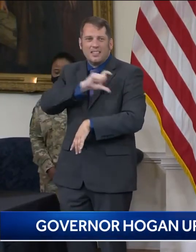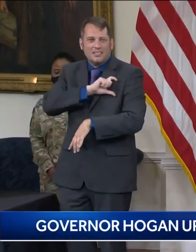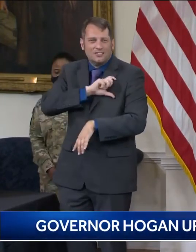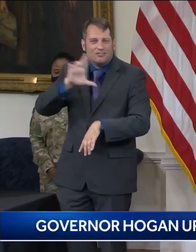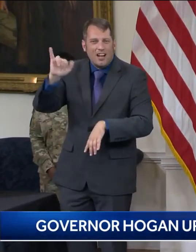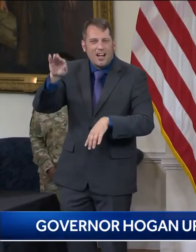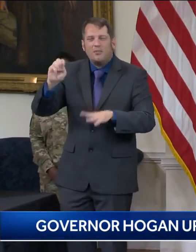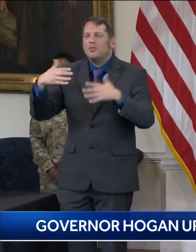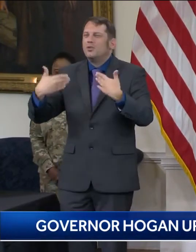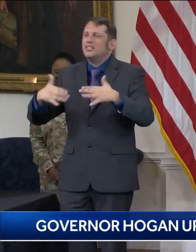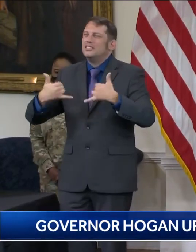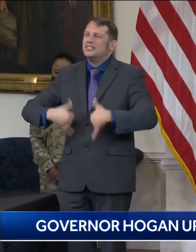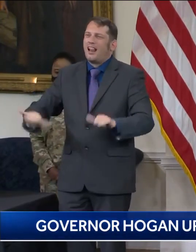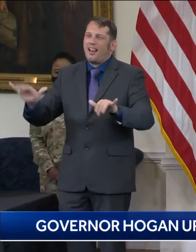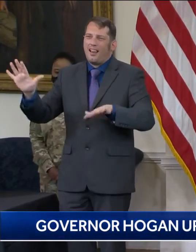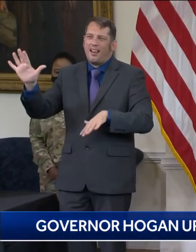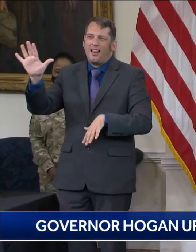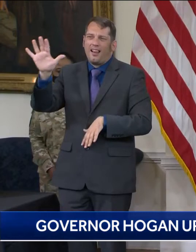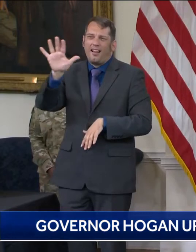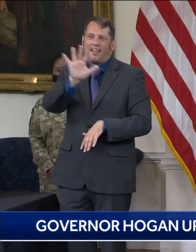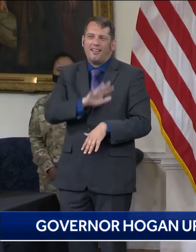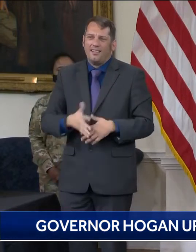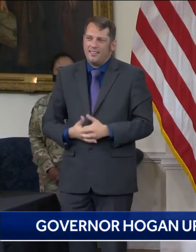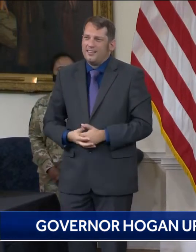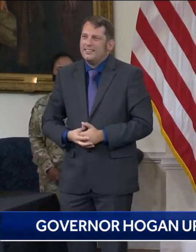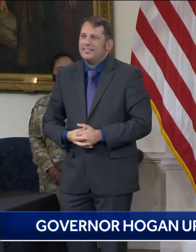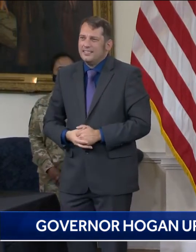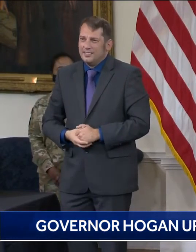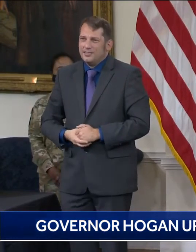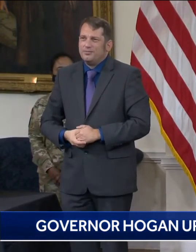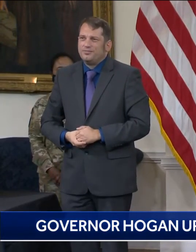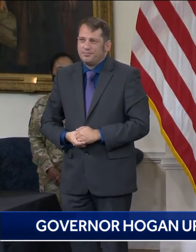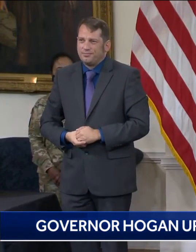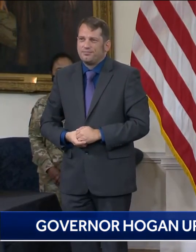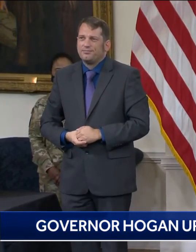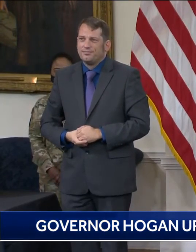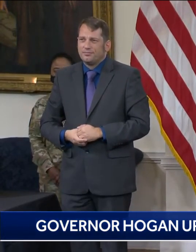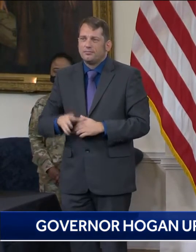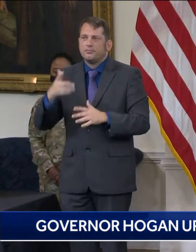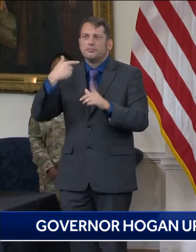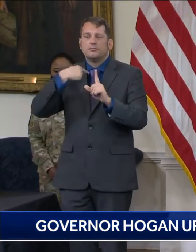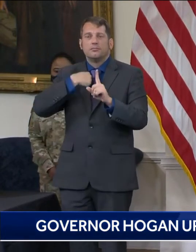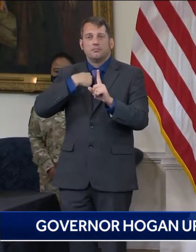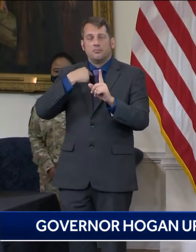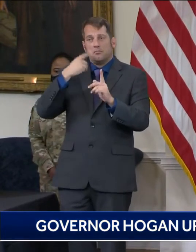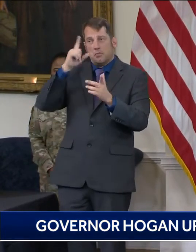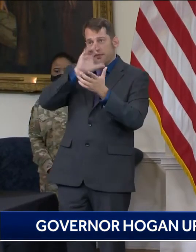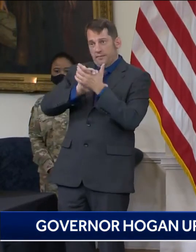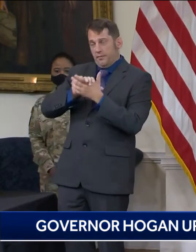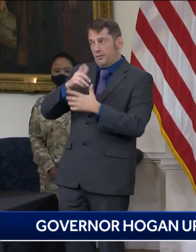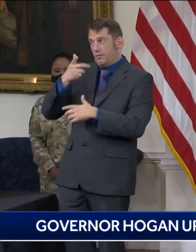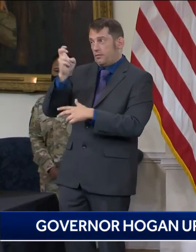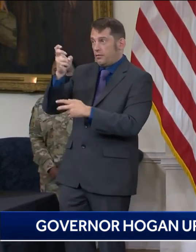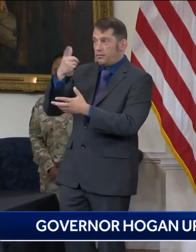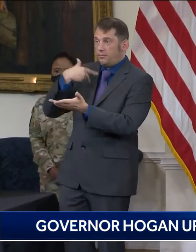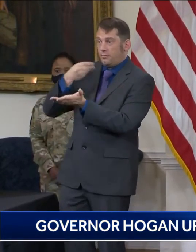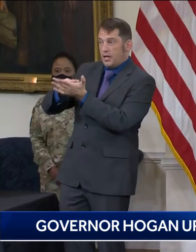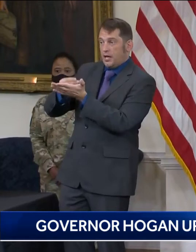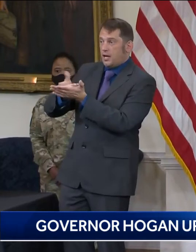SITUATION IN ADDITION TO POLICE REFORM. DEFUNDING POLICE OR GETTING RID OF POLICE FORCE WILL NOT HELP US